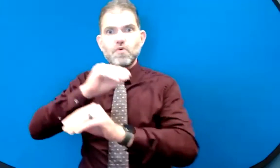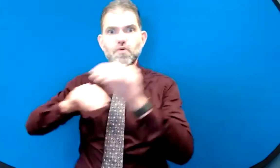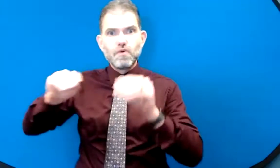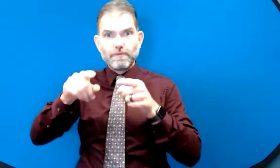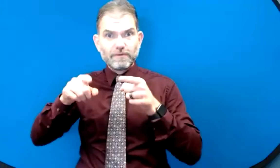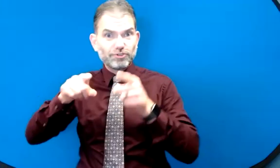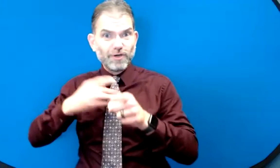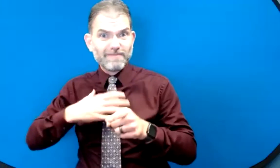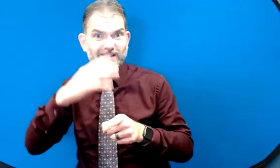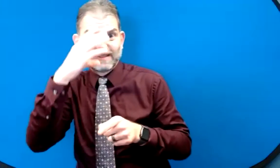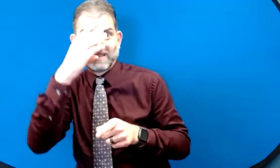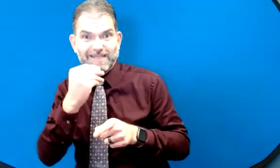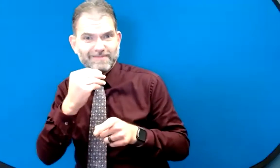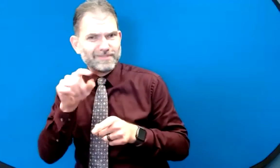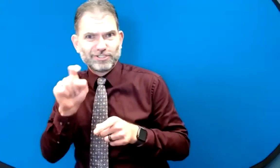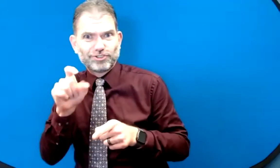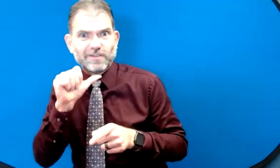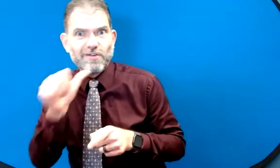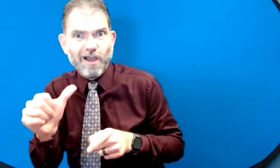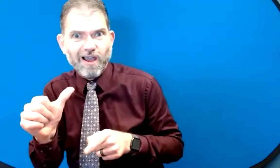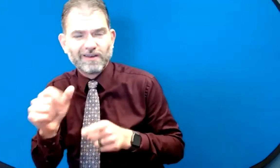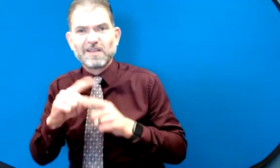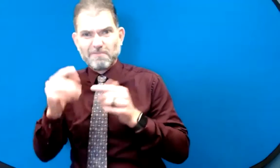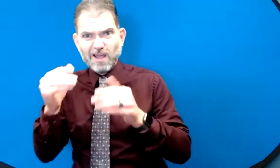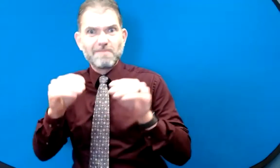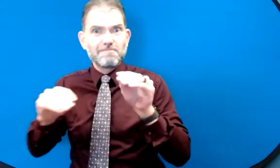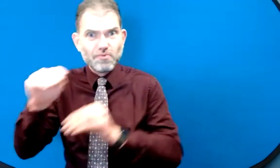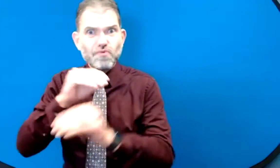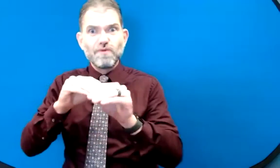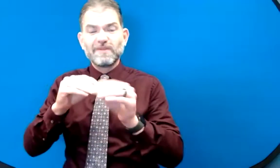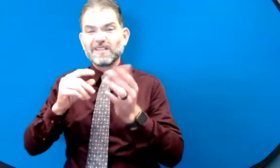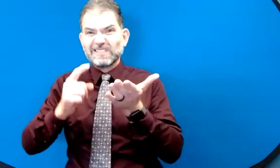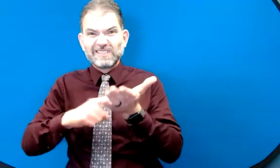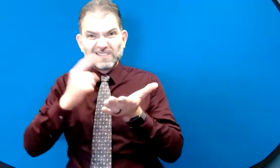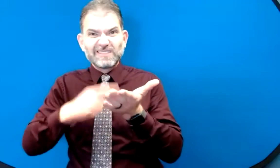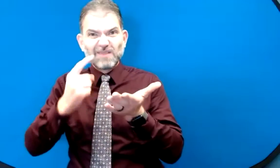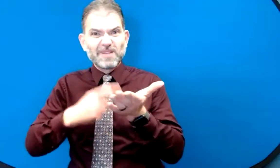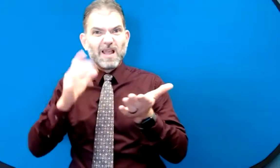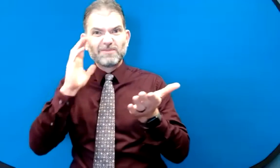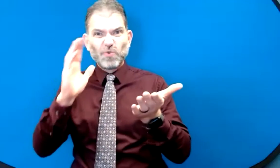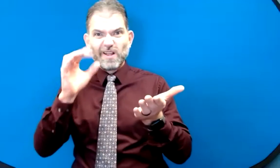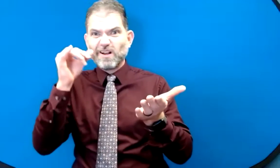ASL Interpreter: or rem, is where their body will move during that period of sleep when it shouldn't be moving.